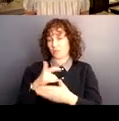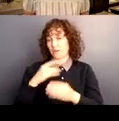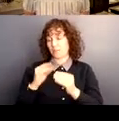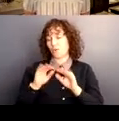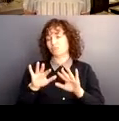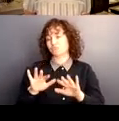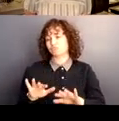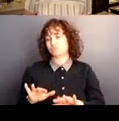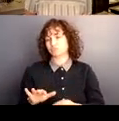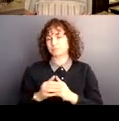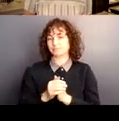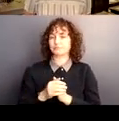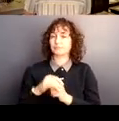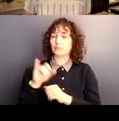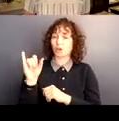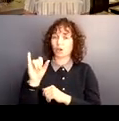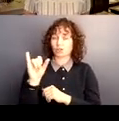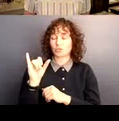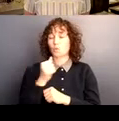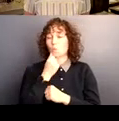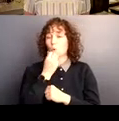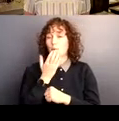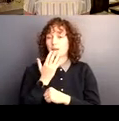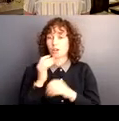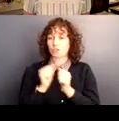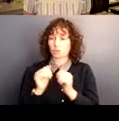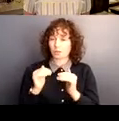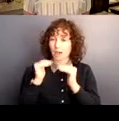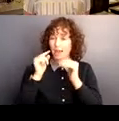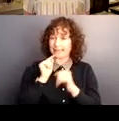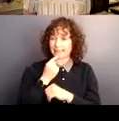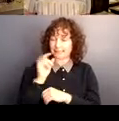On the other hand, warmer colors with higher intensity, such as certain red